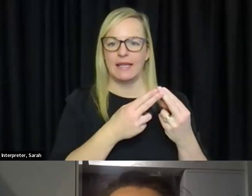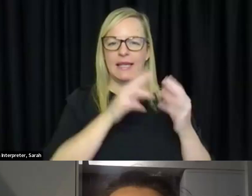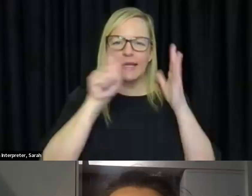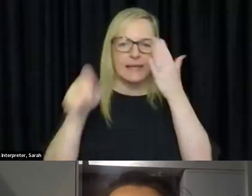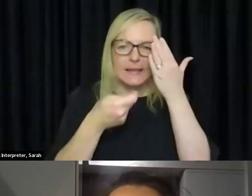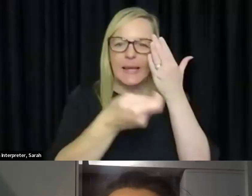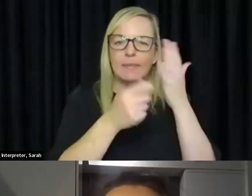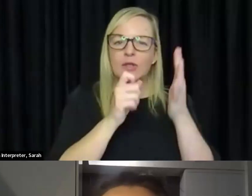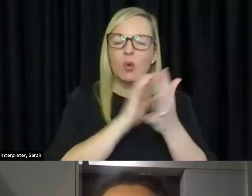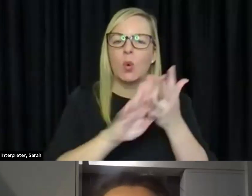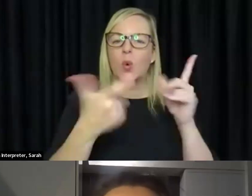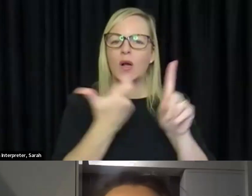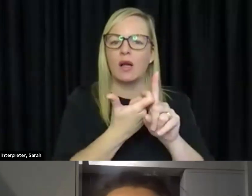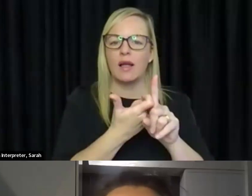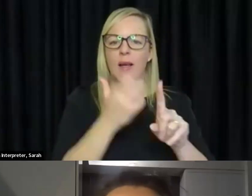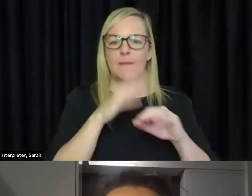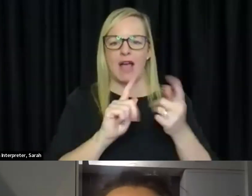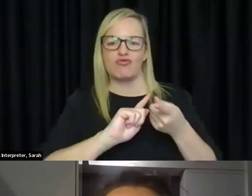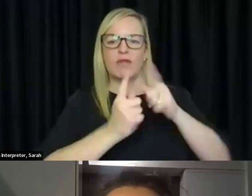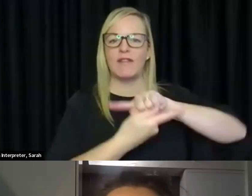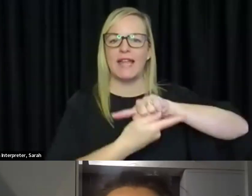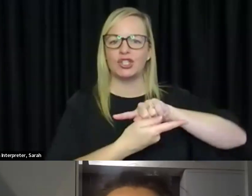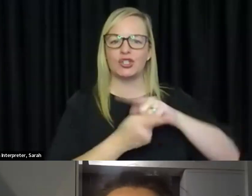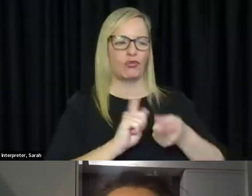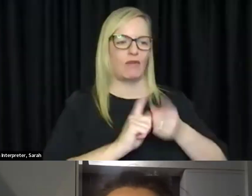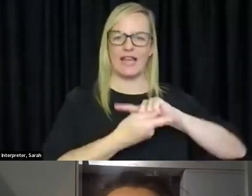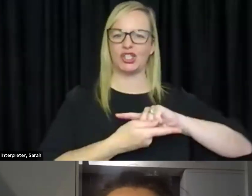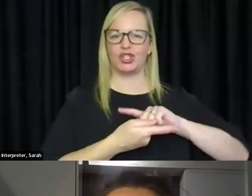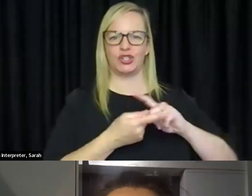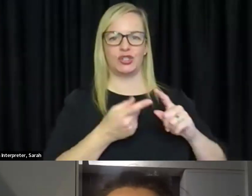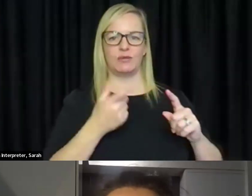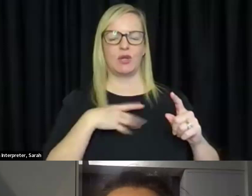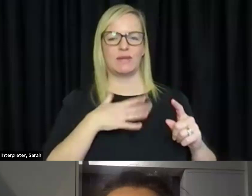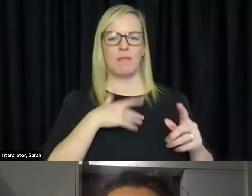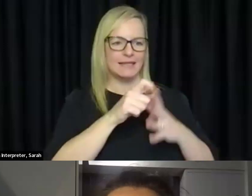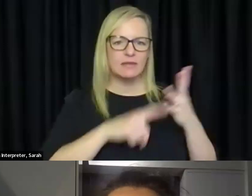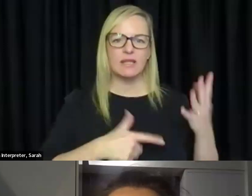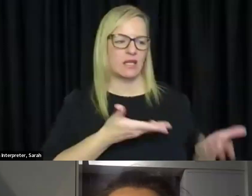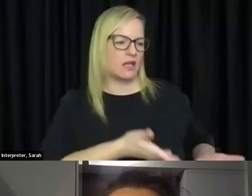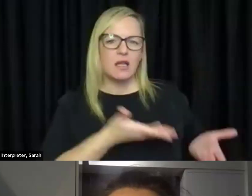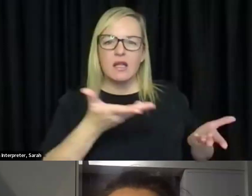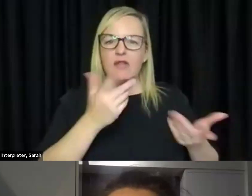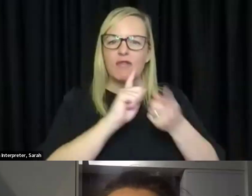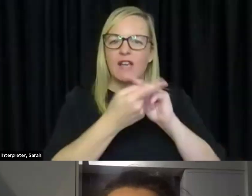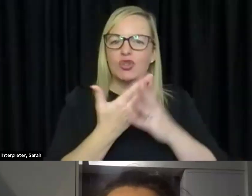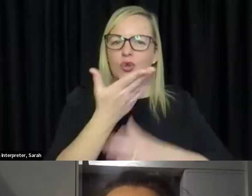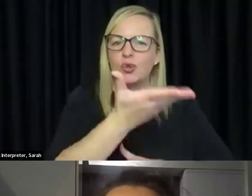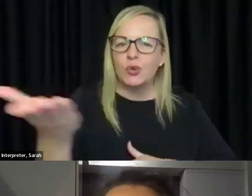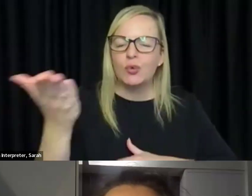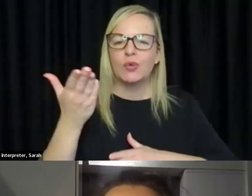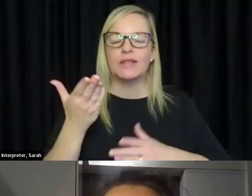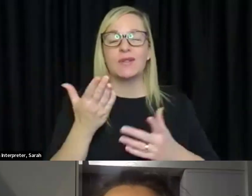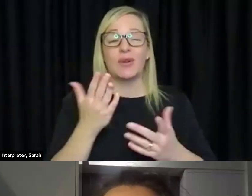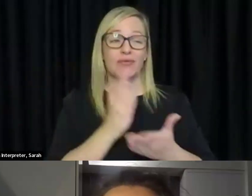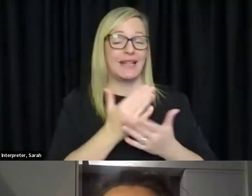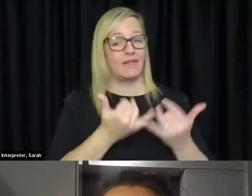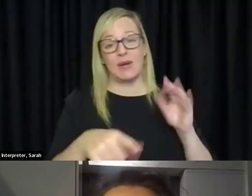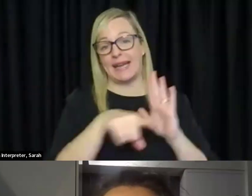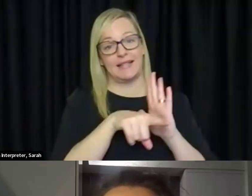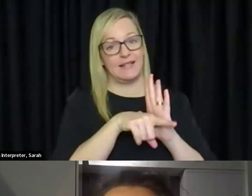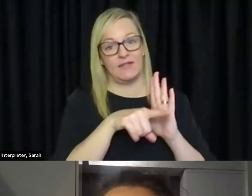force around seeking revenge basically. So overall pretty negative. So as I mentioned I am looking at